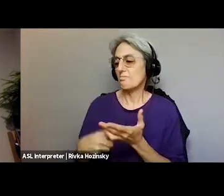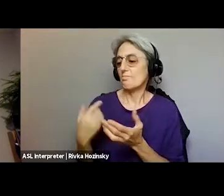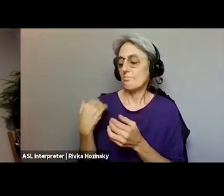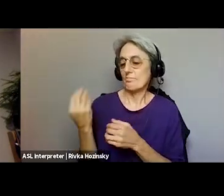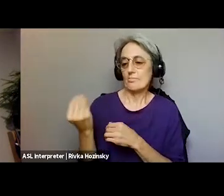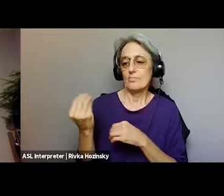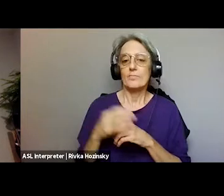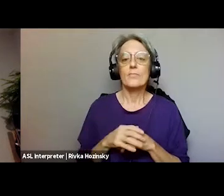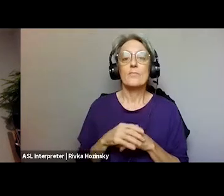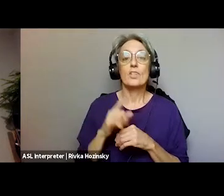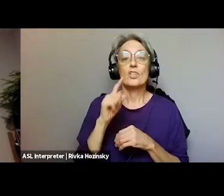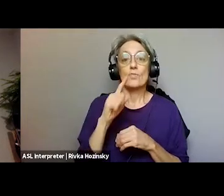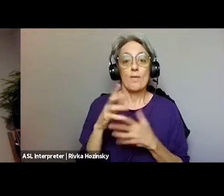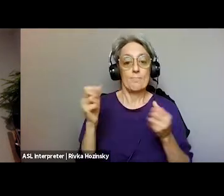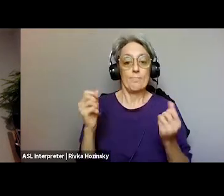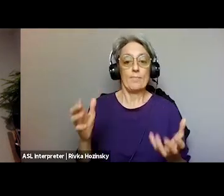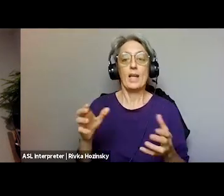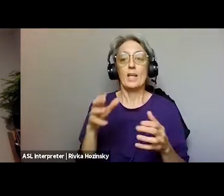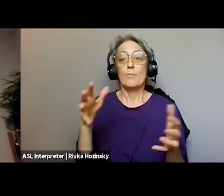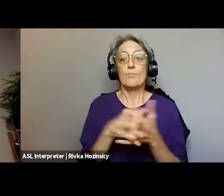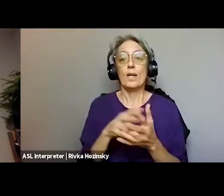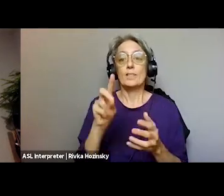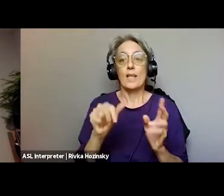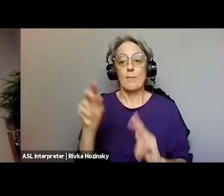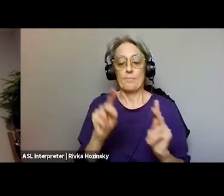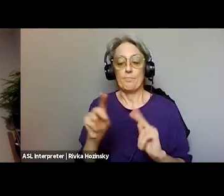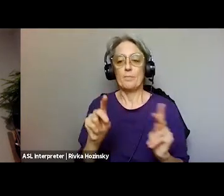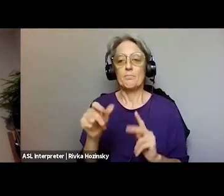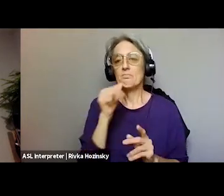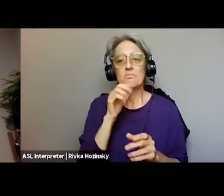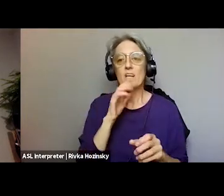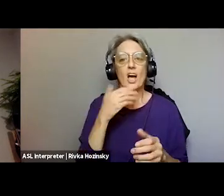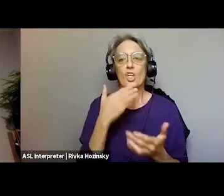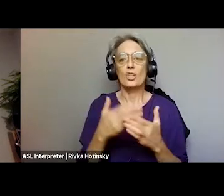quality for a lot of pregnant disabled people when it comes to their healthcare experience and we